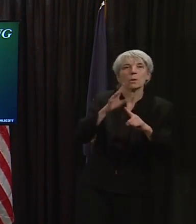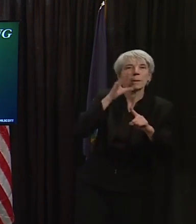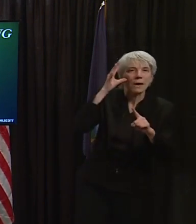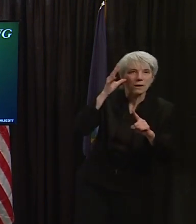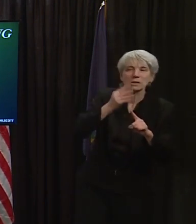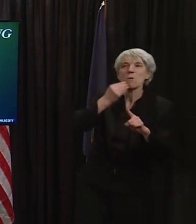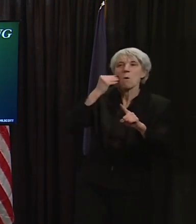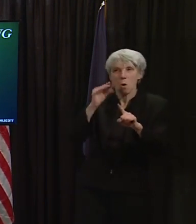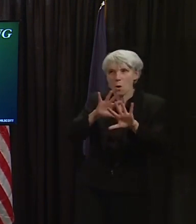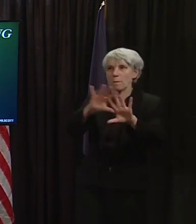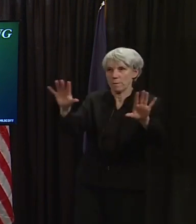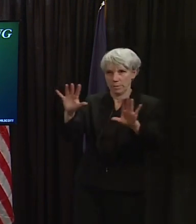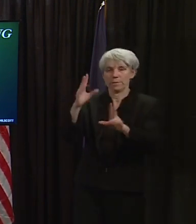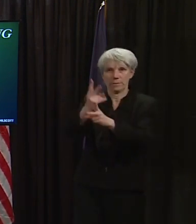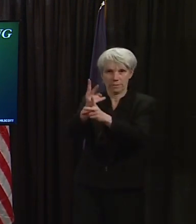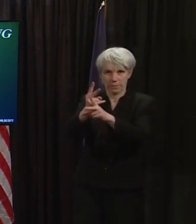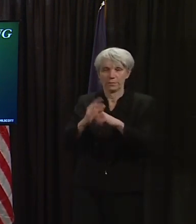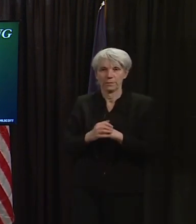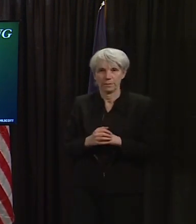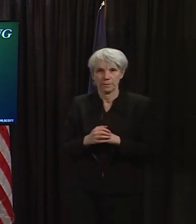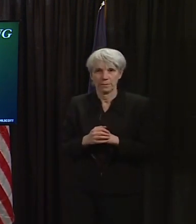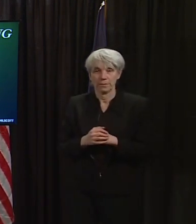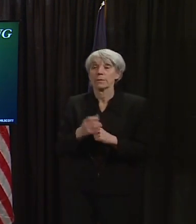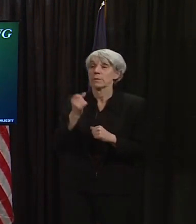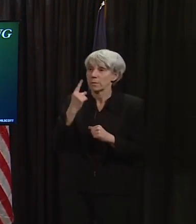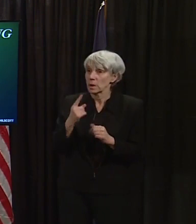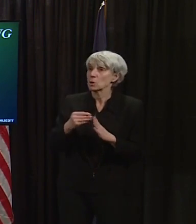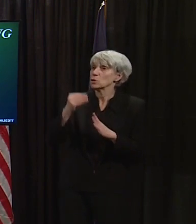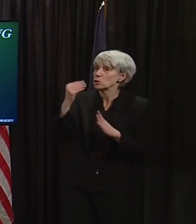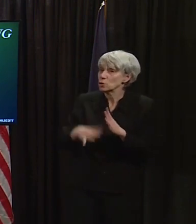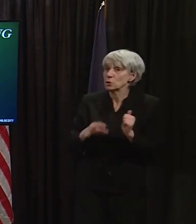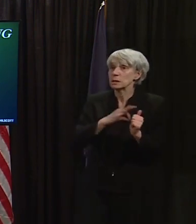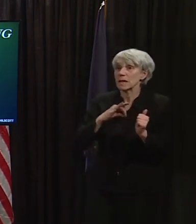Students and staff should have ready access to at home rapid antigen tests